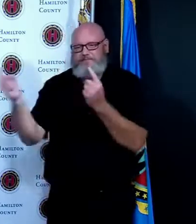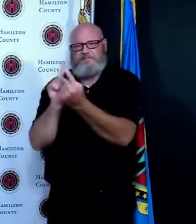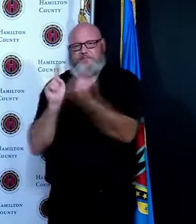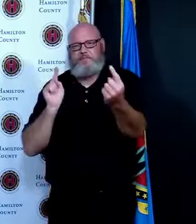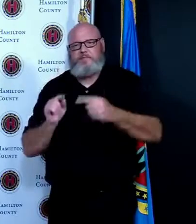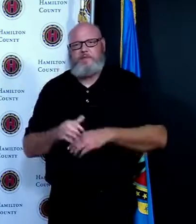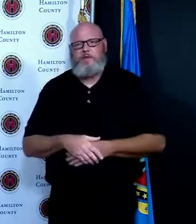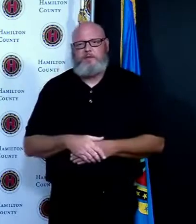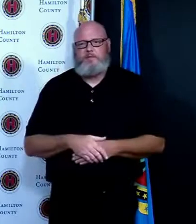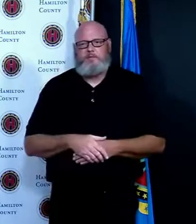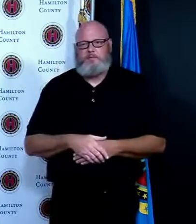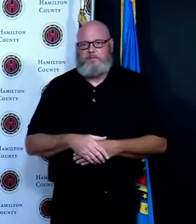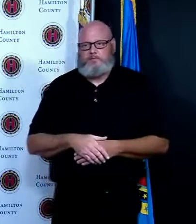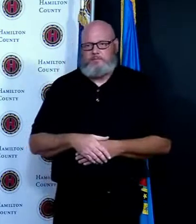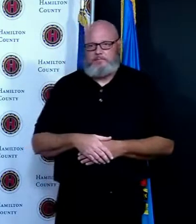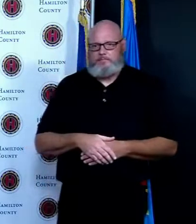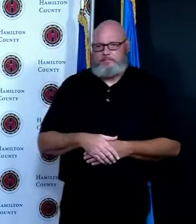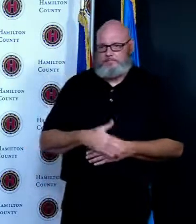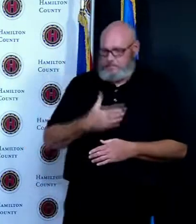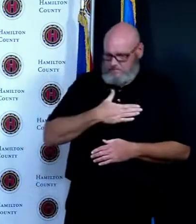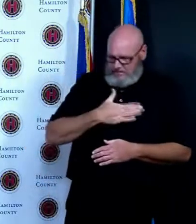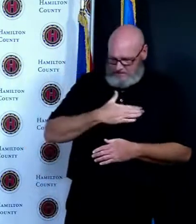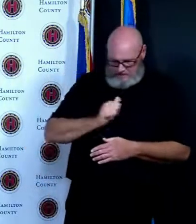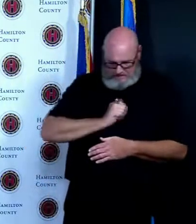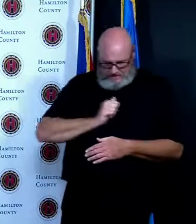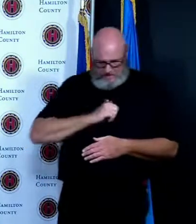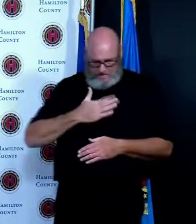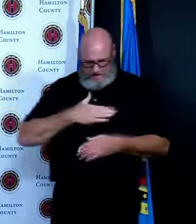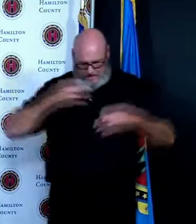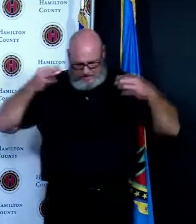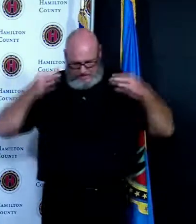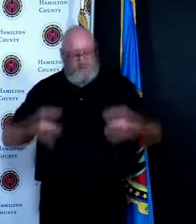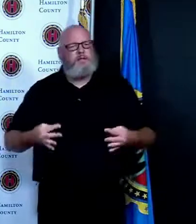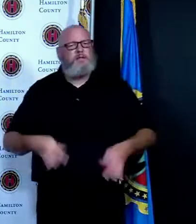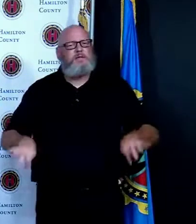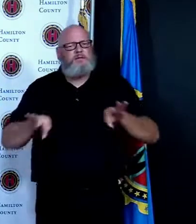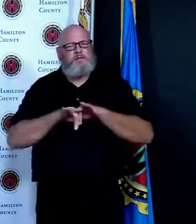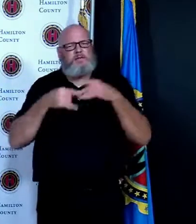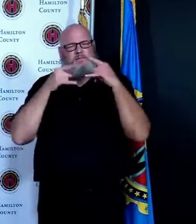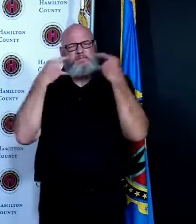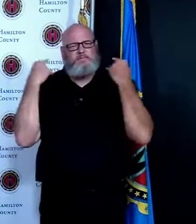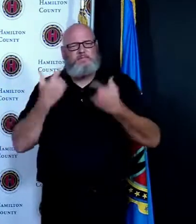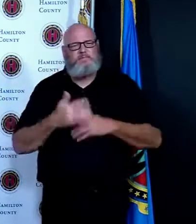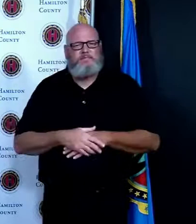remember that these strategies work and we need all of us need to implement the strategies